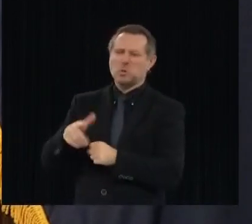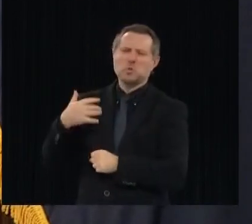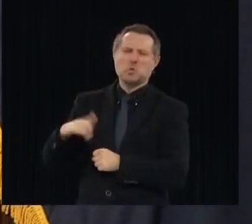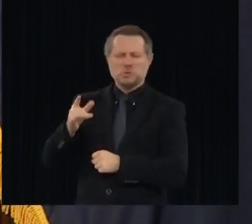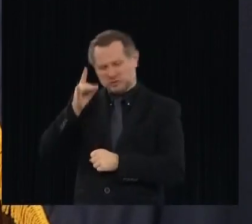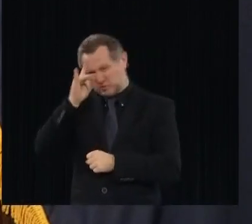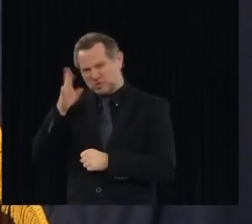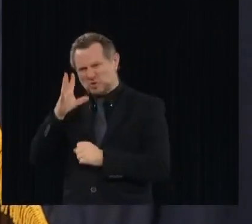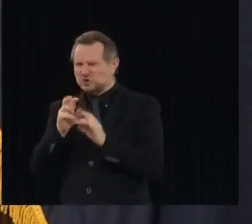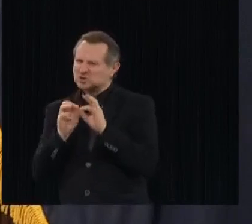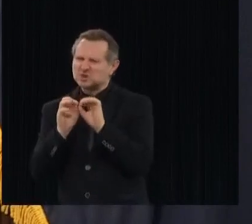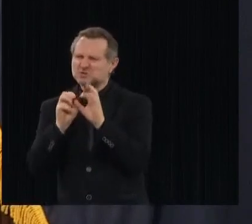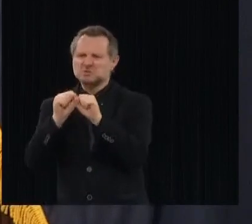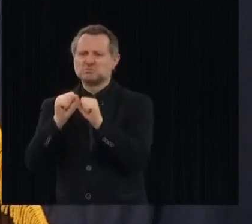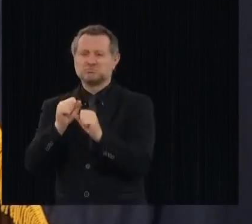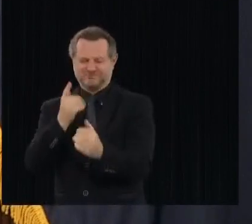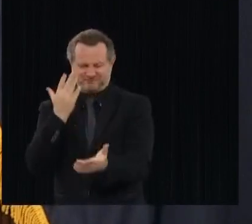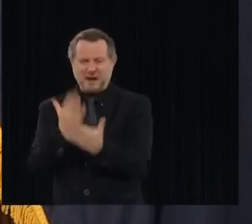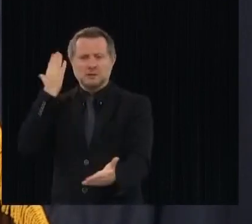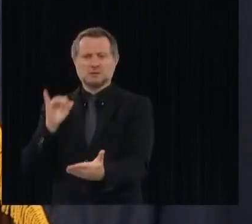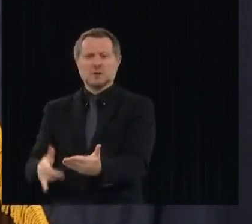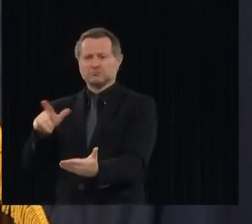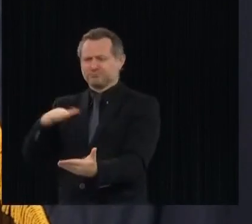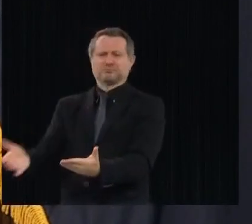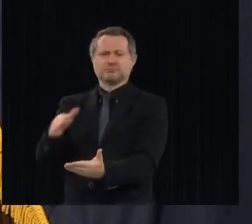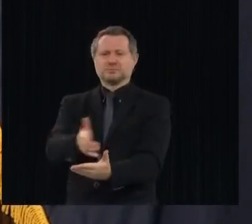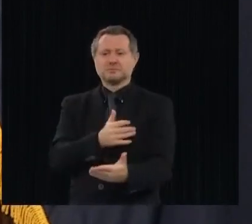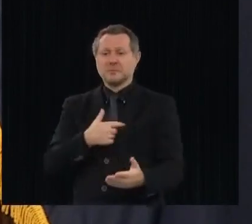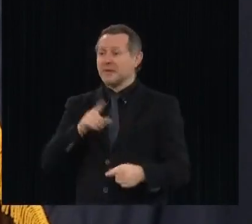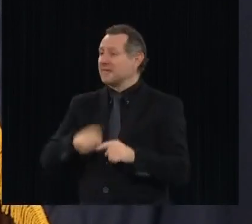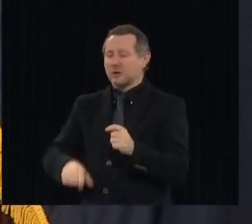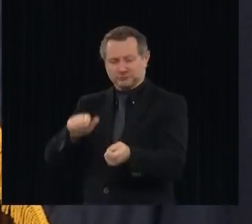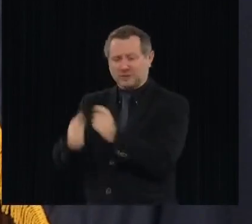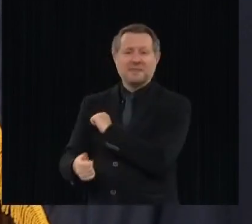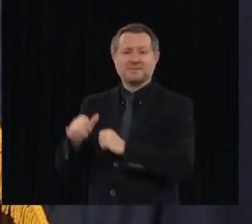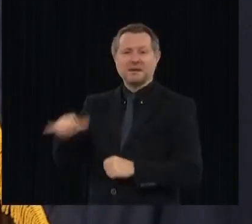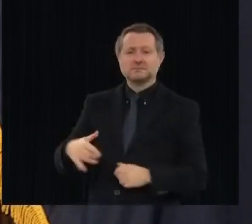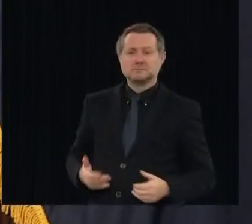AND OLDER PEOPLE ARE MORE